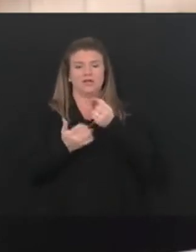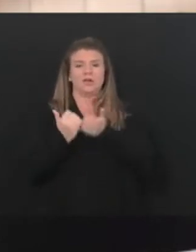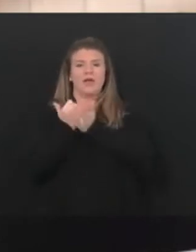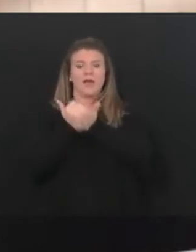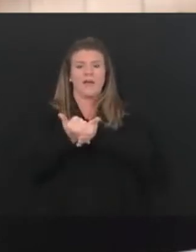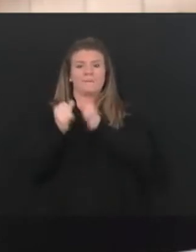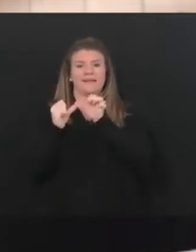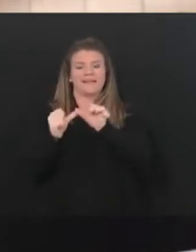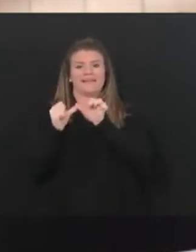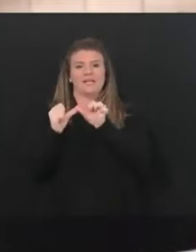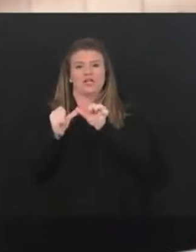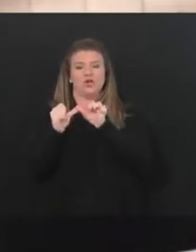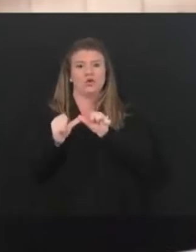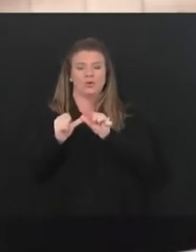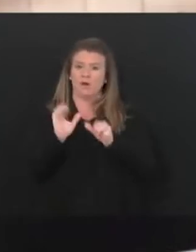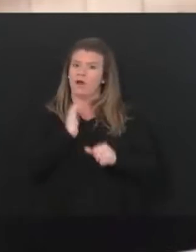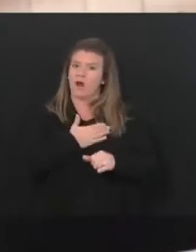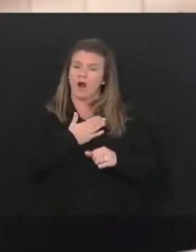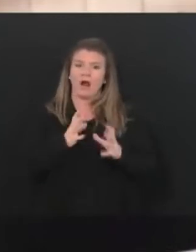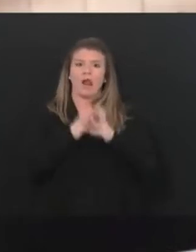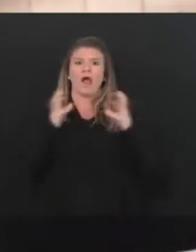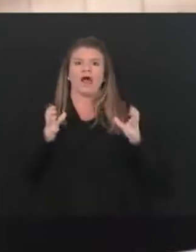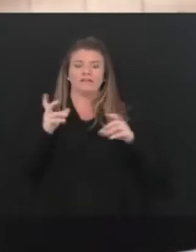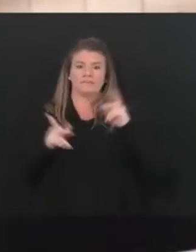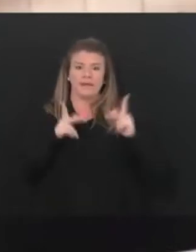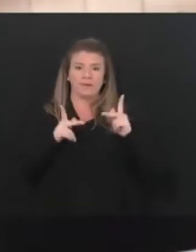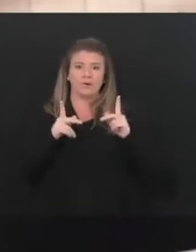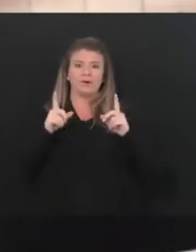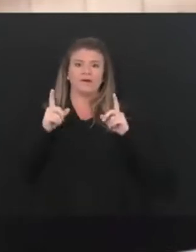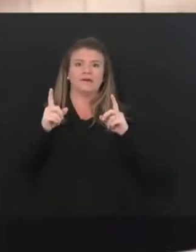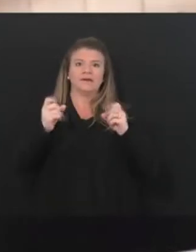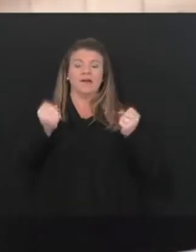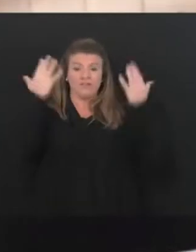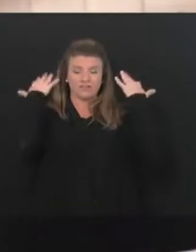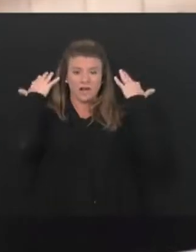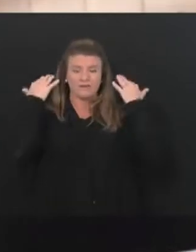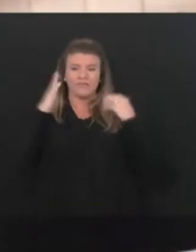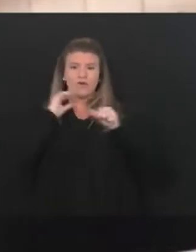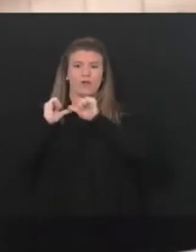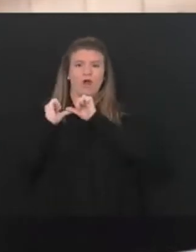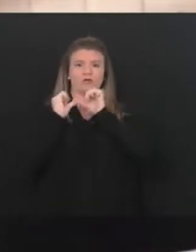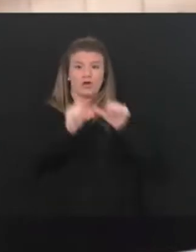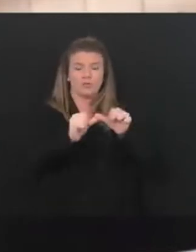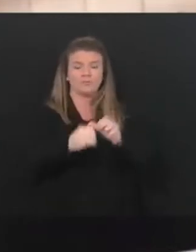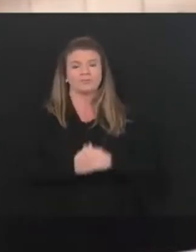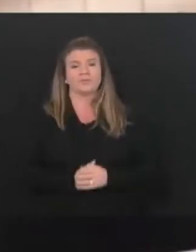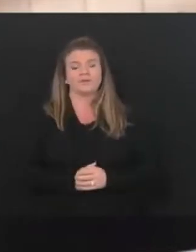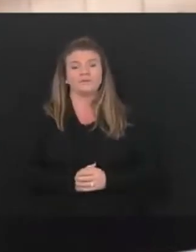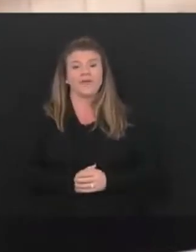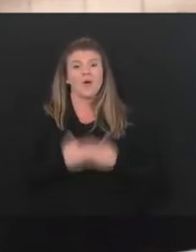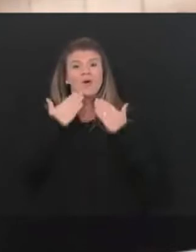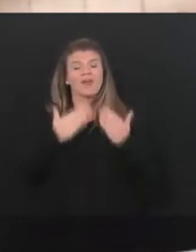TESTING THAT WILL START NEXT WEEK FOR SOME ADDITIONAL TECHNOLOGY TO HELP CONTINUE TO IMPROVE THROUGH-PUT CAPACITY AND